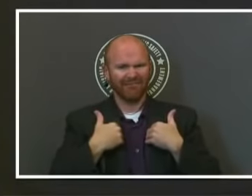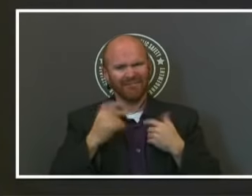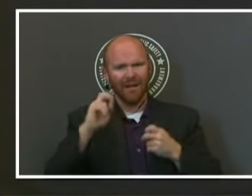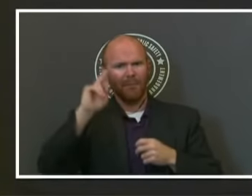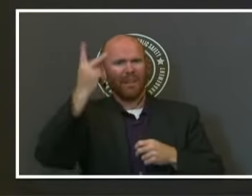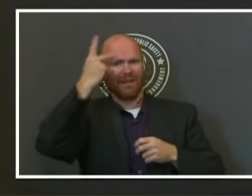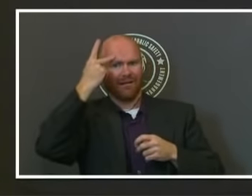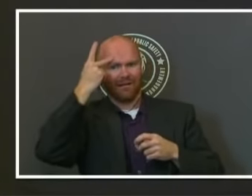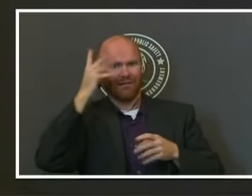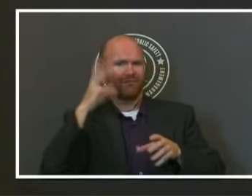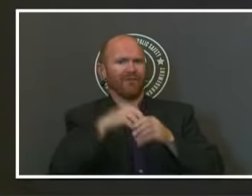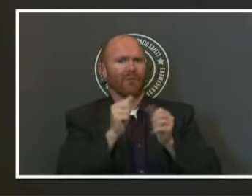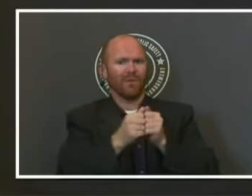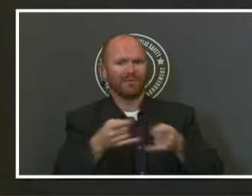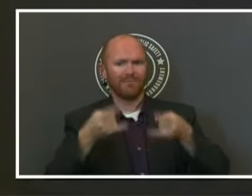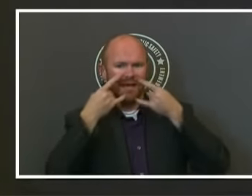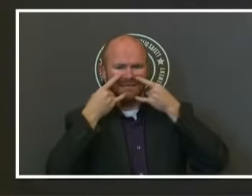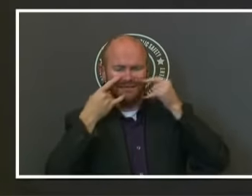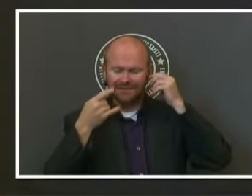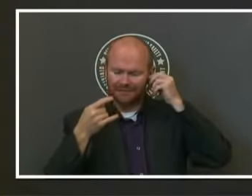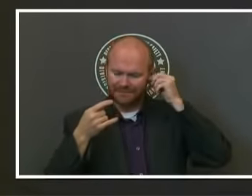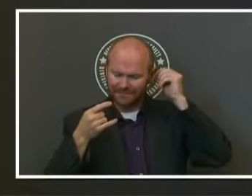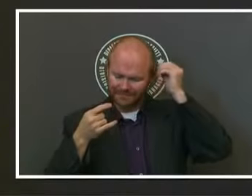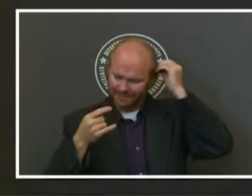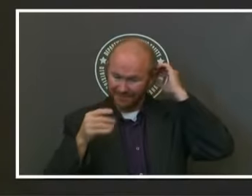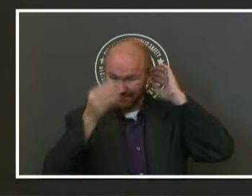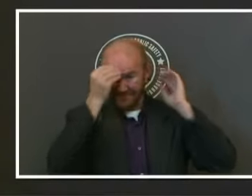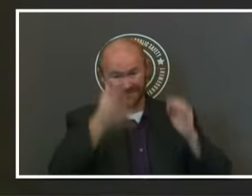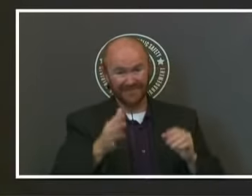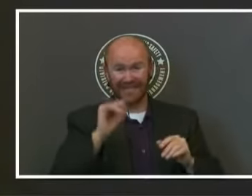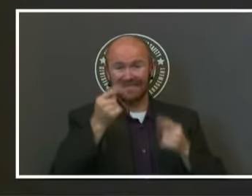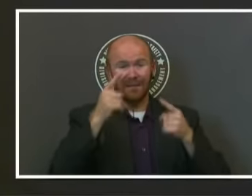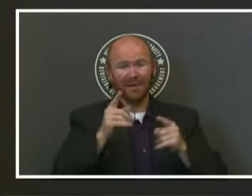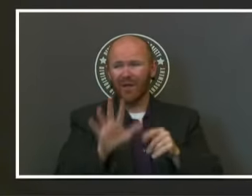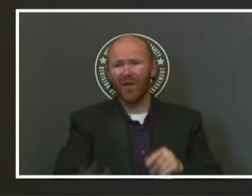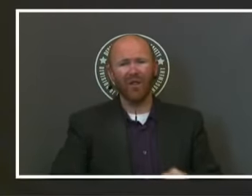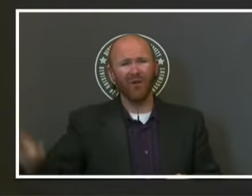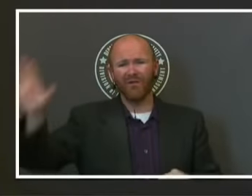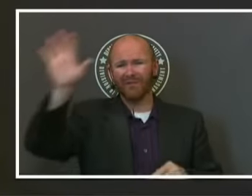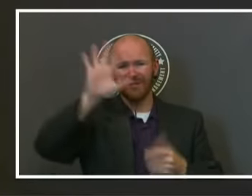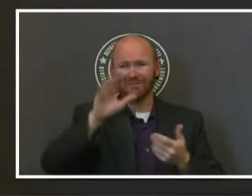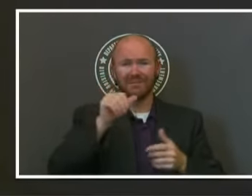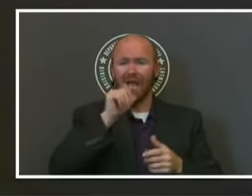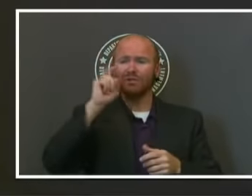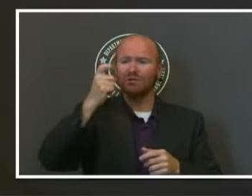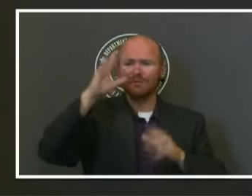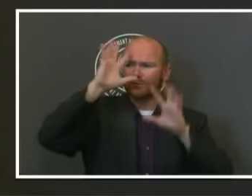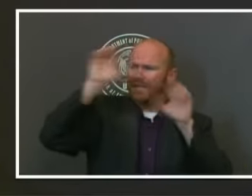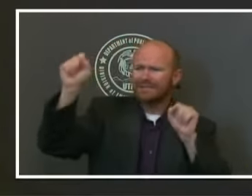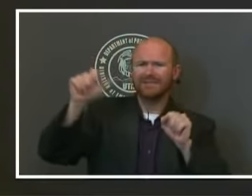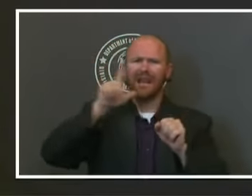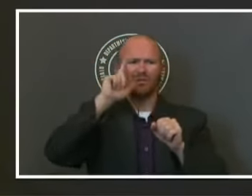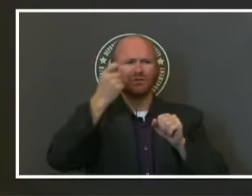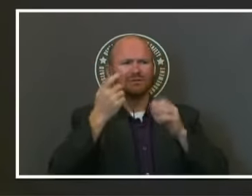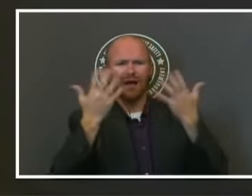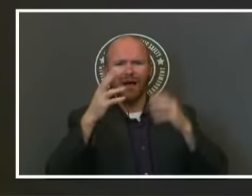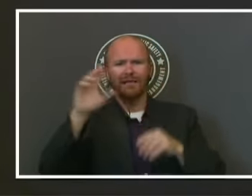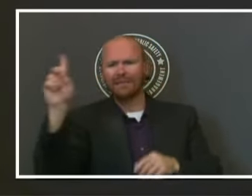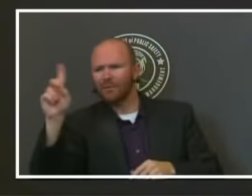makes a political issue and has happened on the left and the right nobody's probably immune to this certainly on the